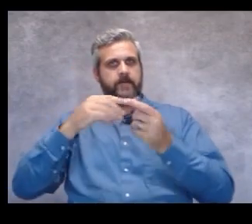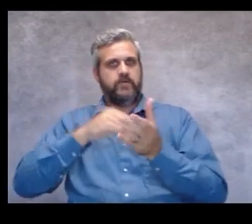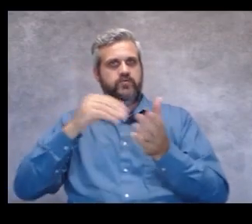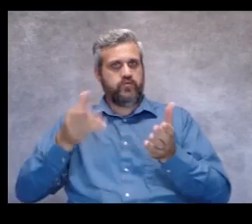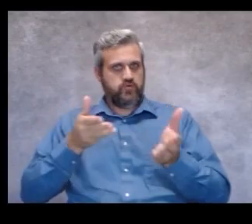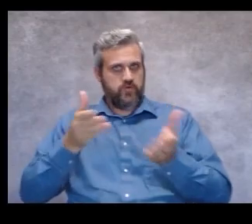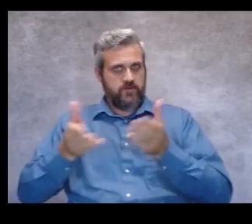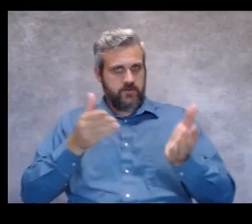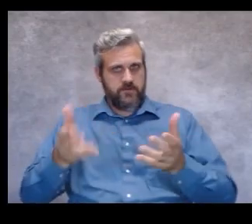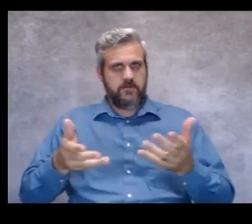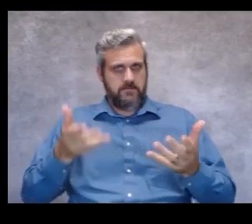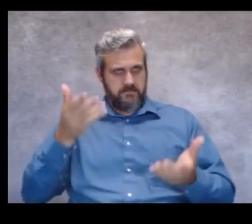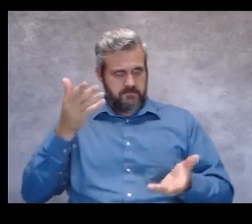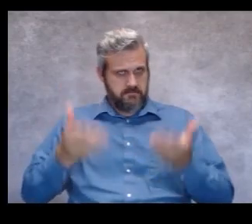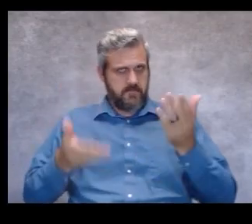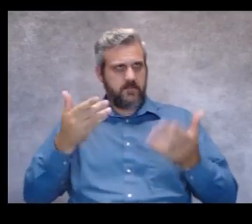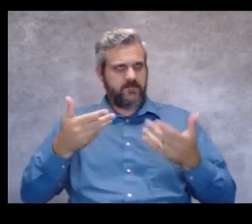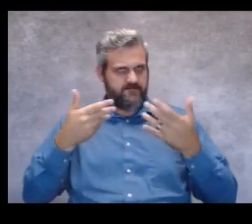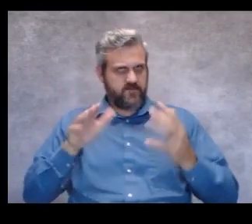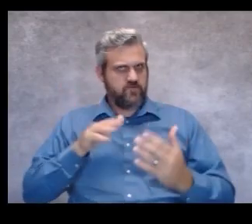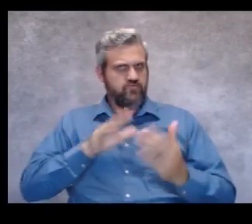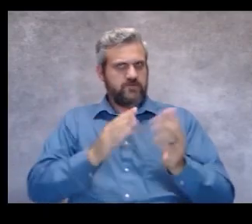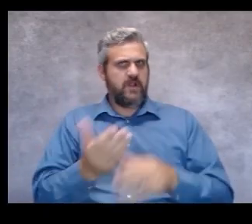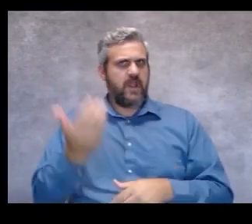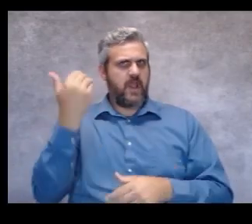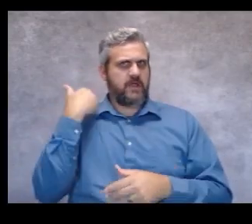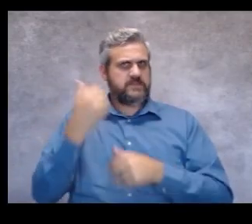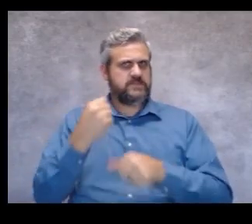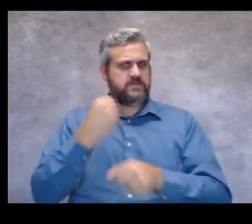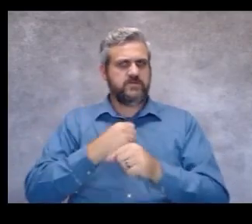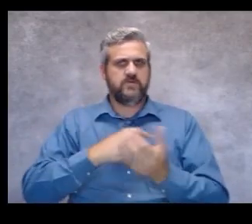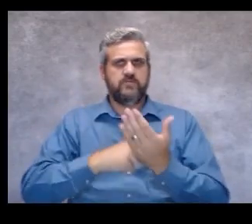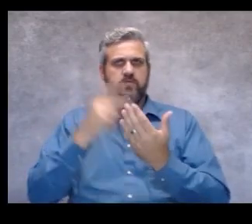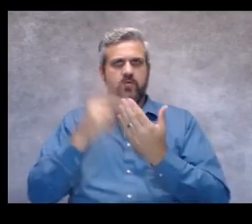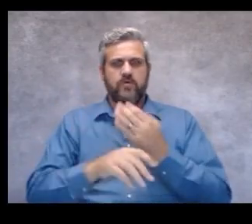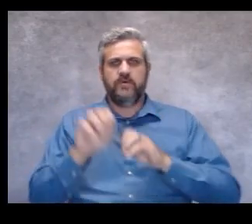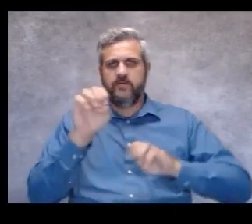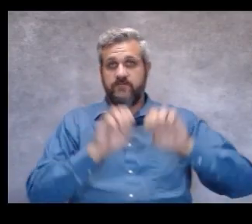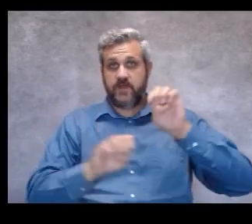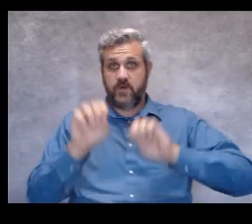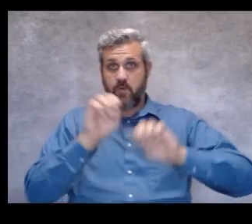been addressed in LA in in your last year's program evaluation.